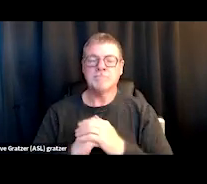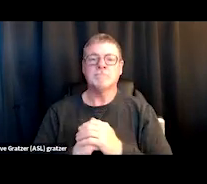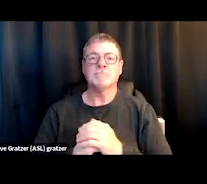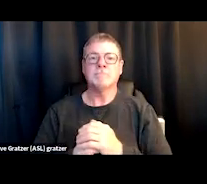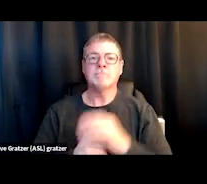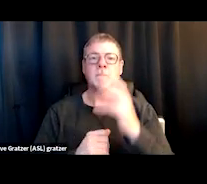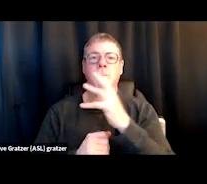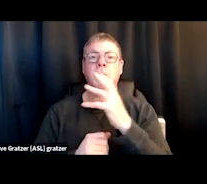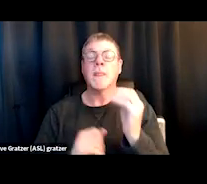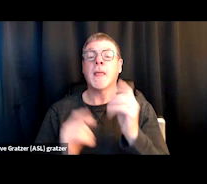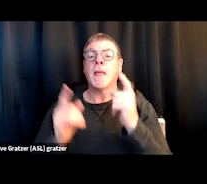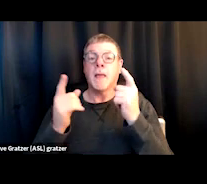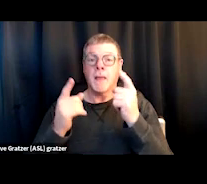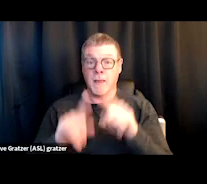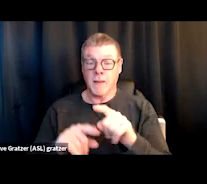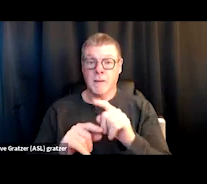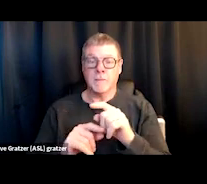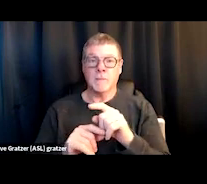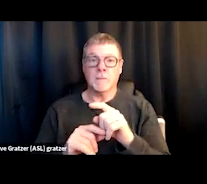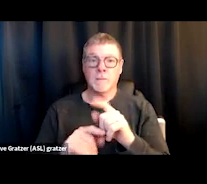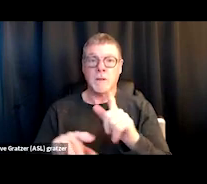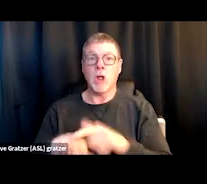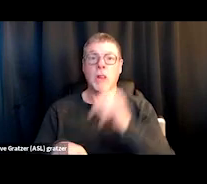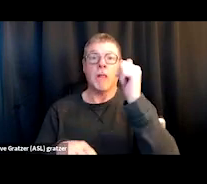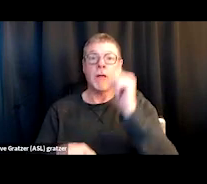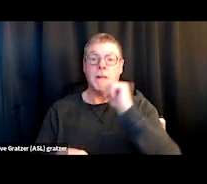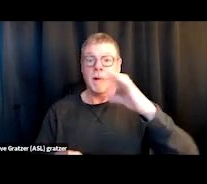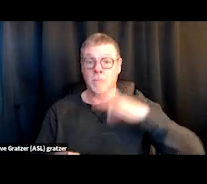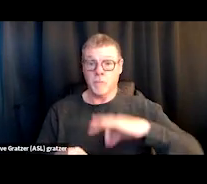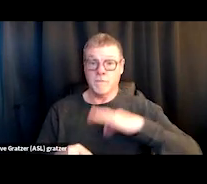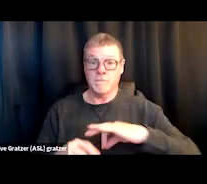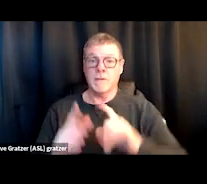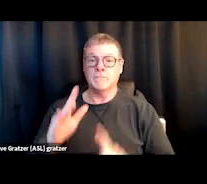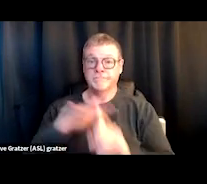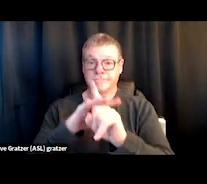And it turns out, a longer standing nonprofit had surfaced, and they had a building,